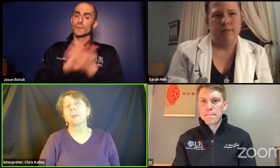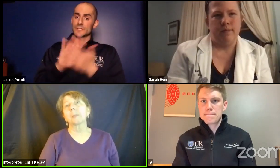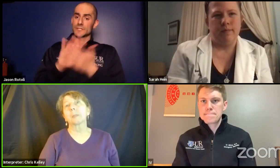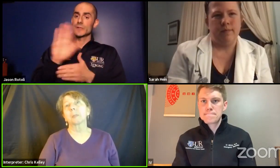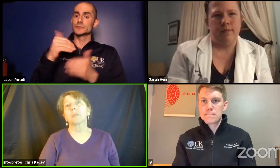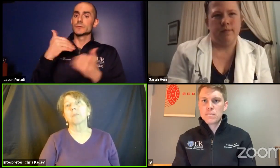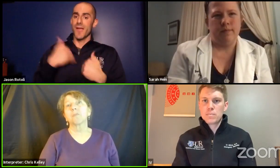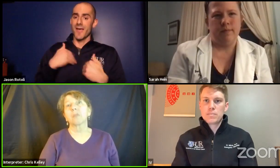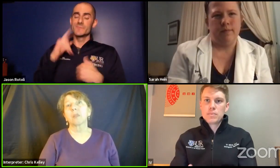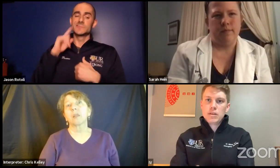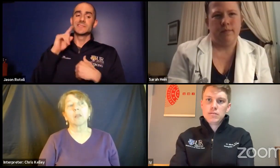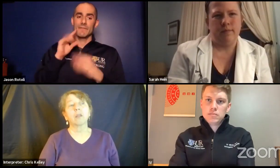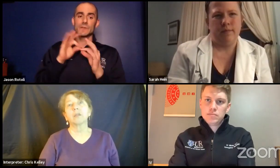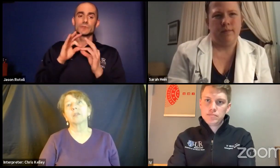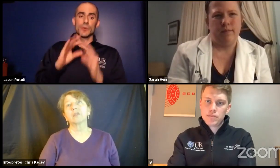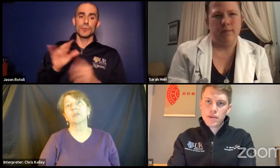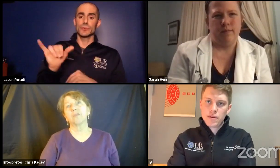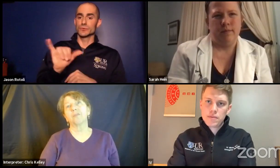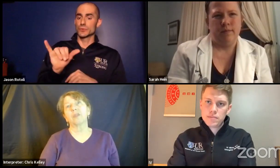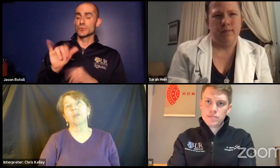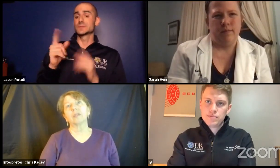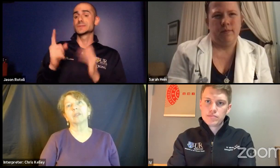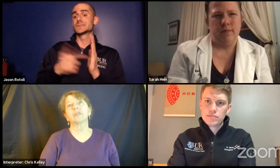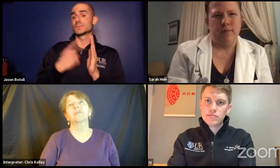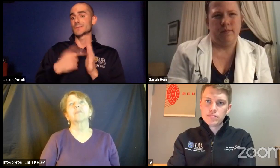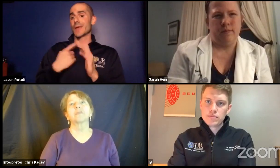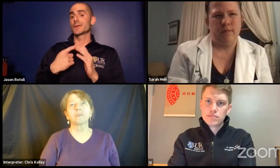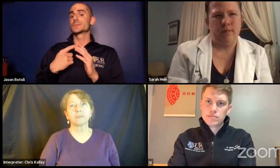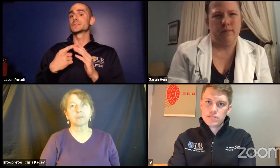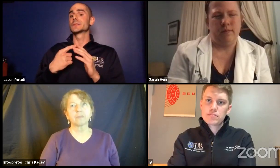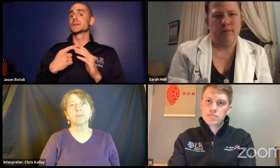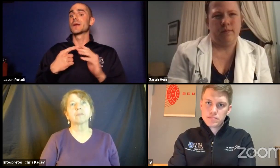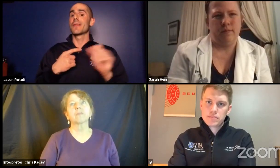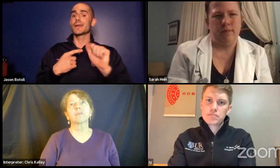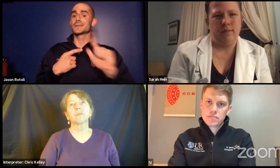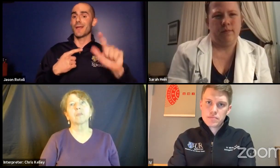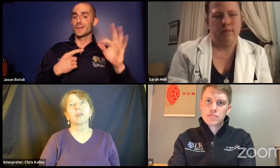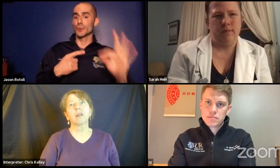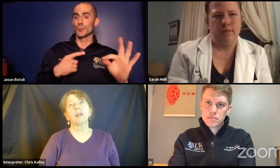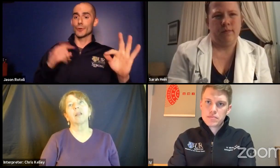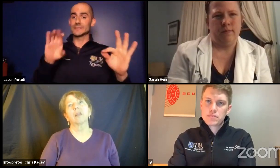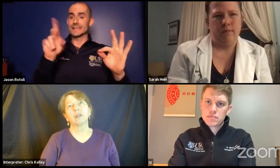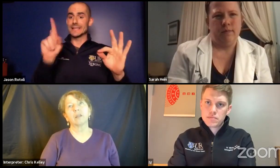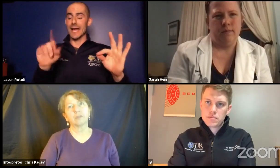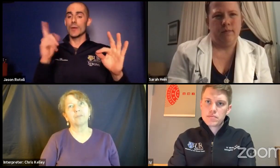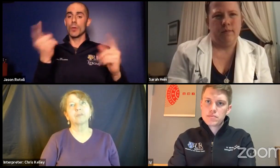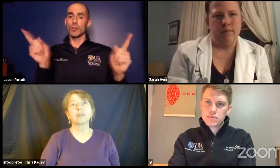emergency department. You know, everything happens very quickly and very fast